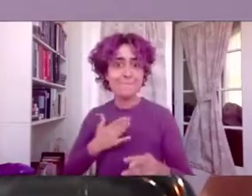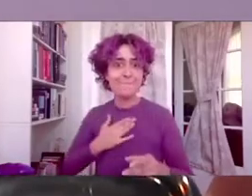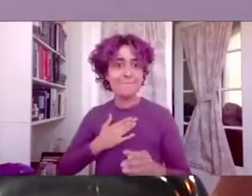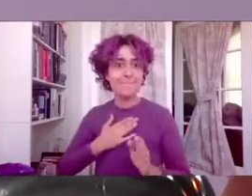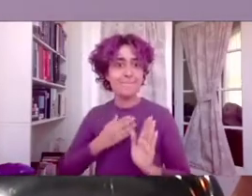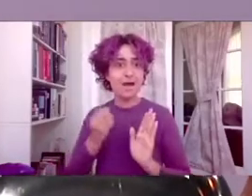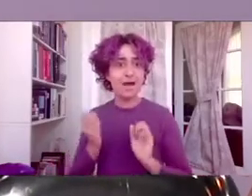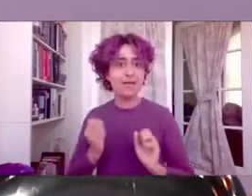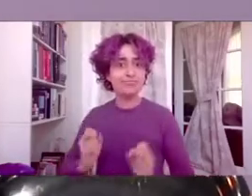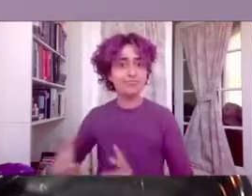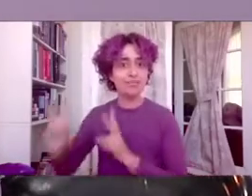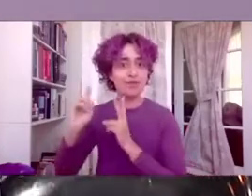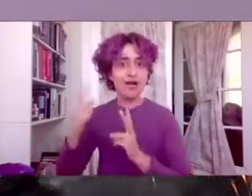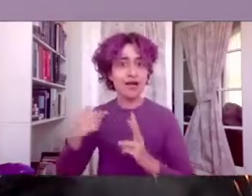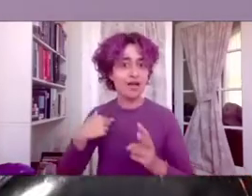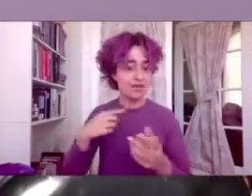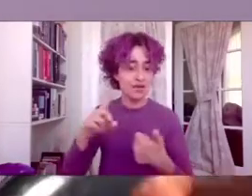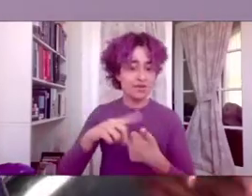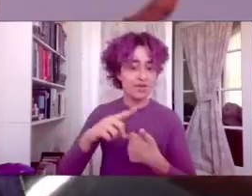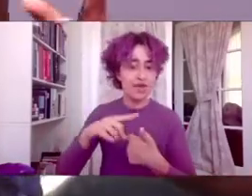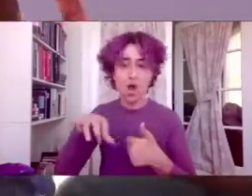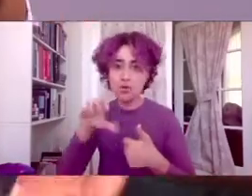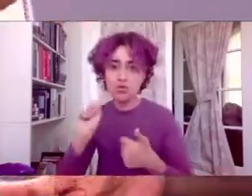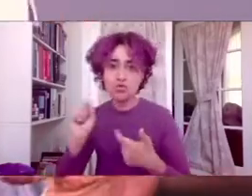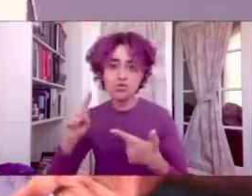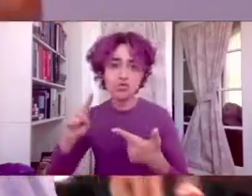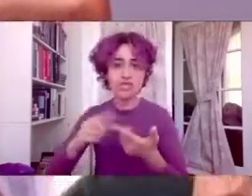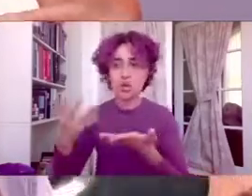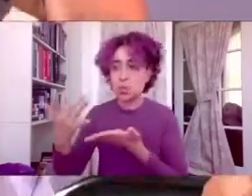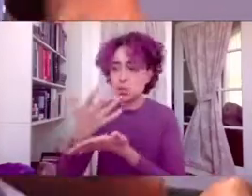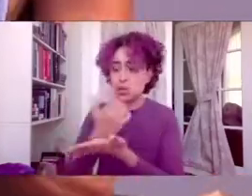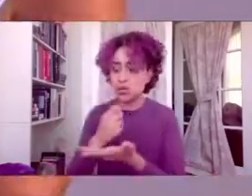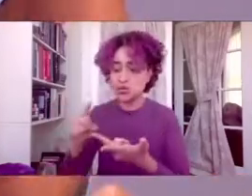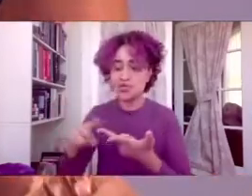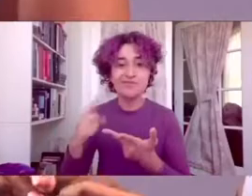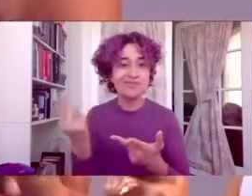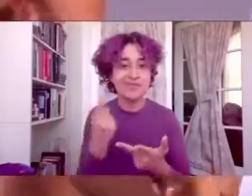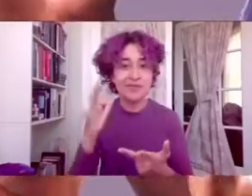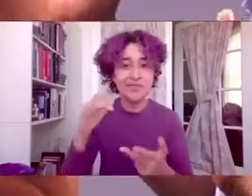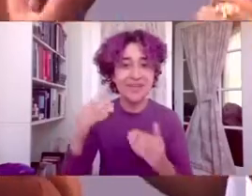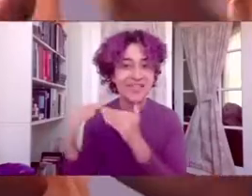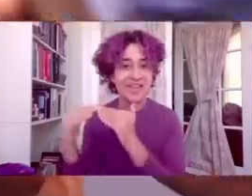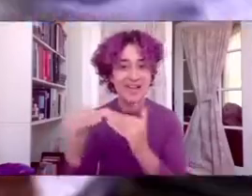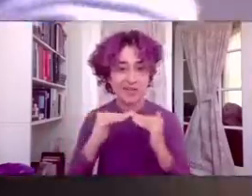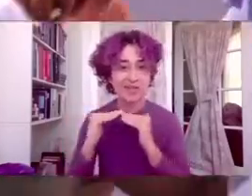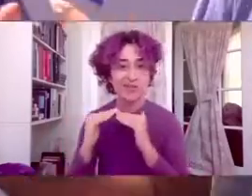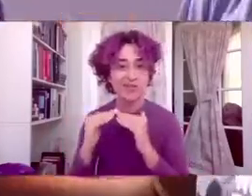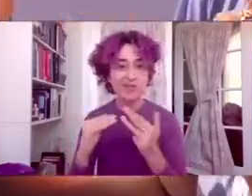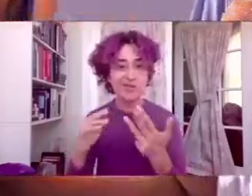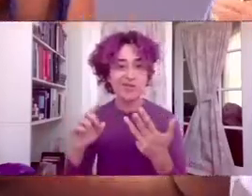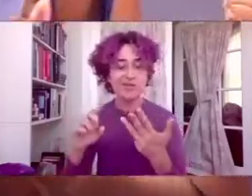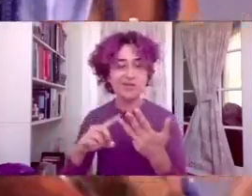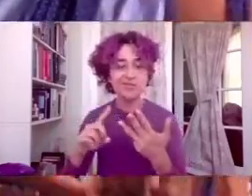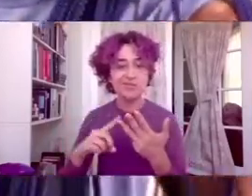I wanted opportunity, resources, something that's equitable. So,